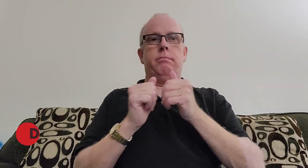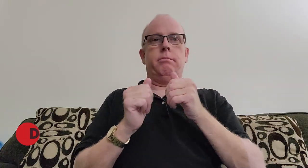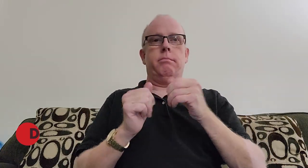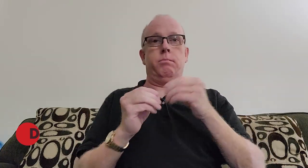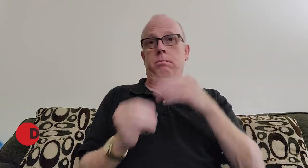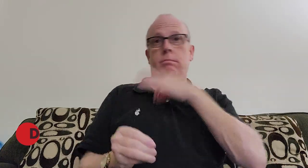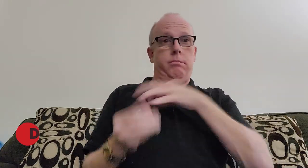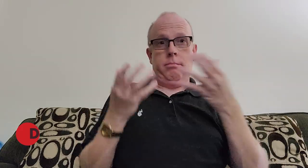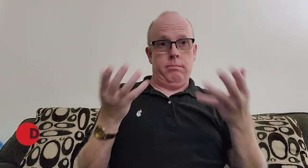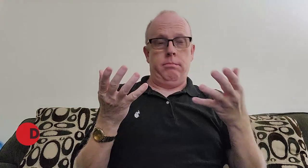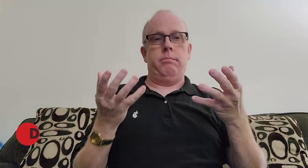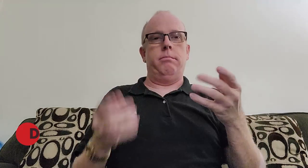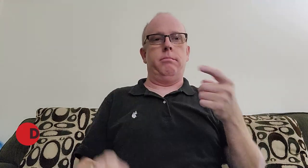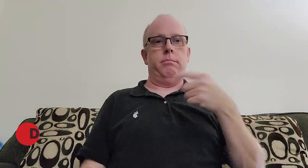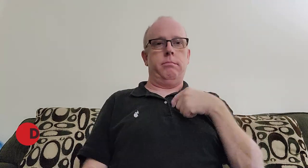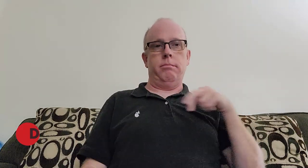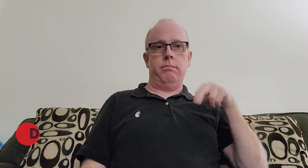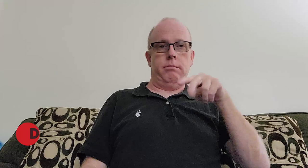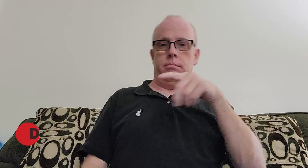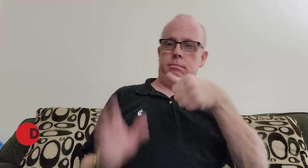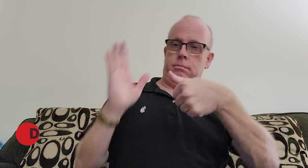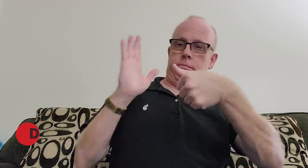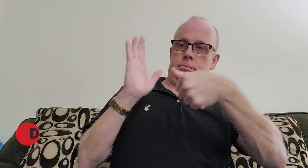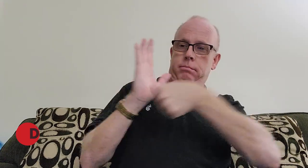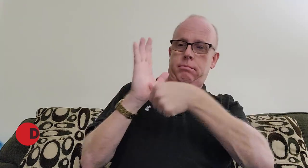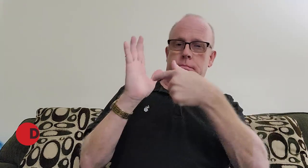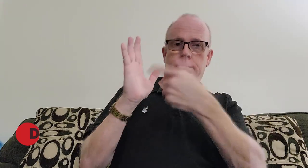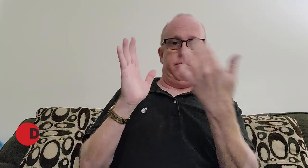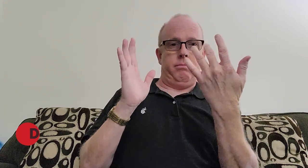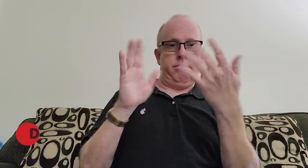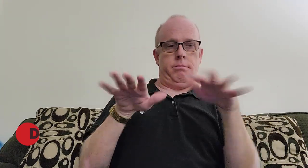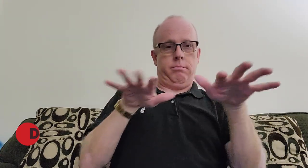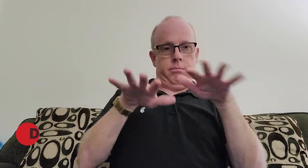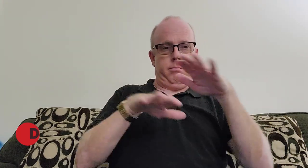Deaf-friendly. How it works and benefits: walk up and press the button with your hand